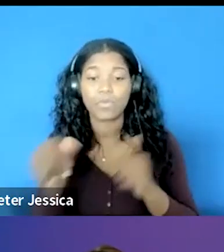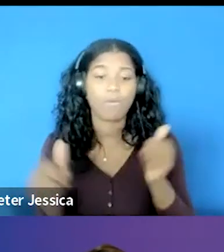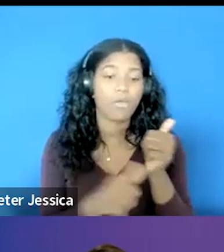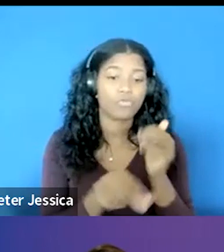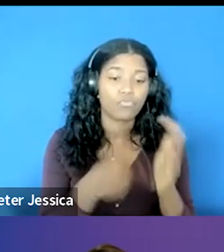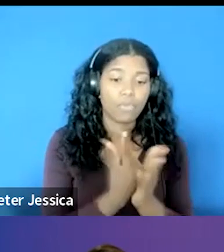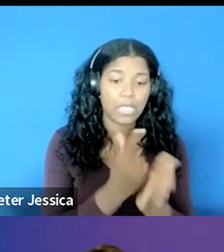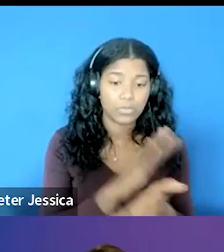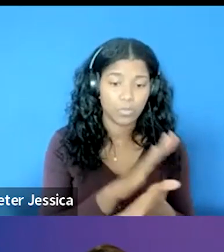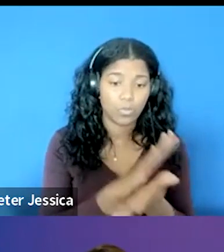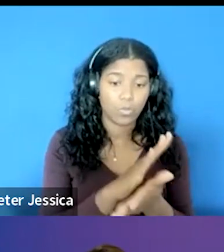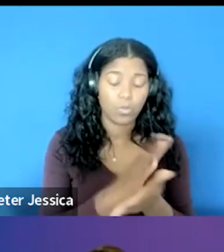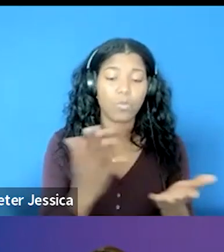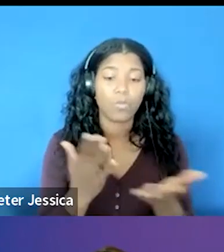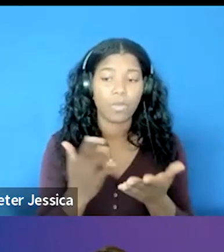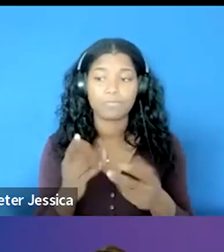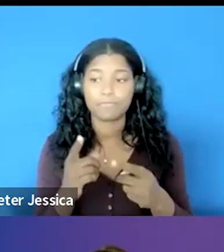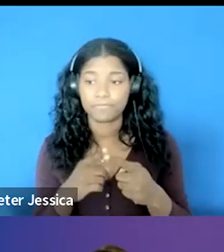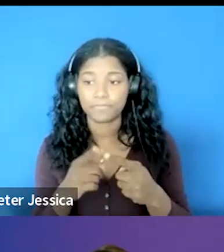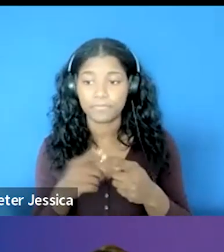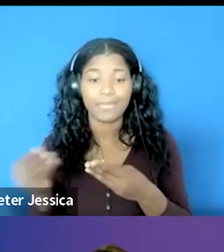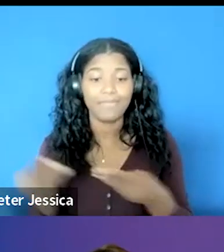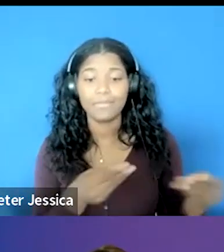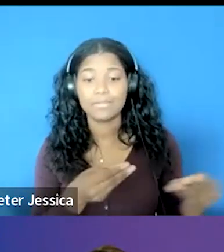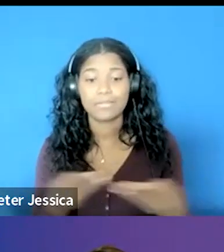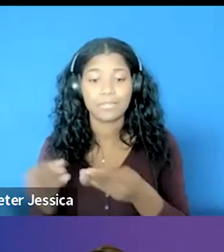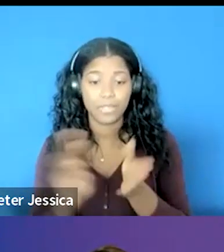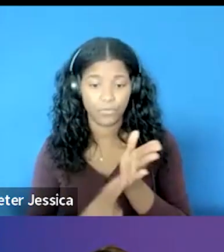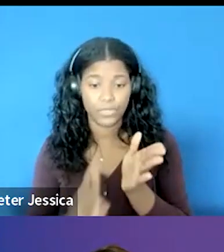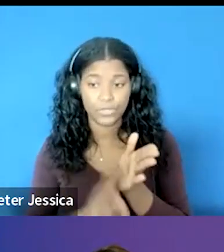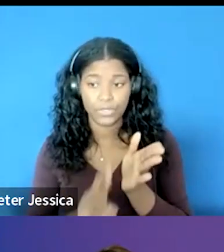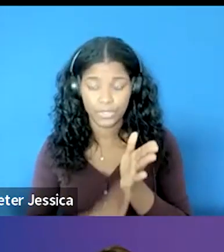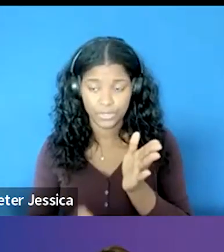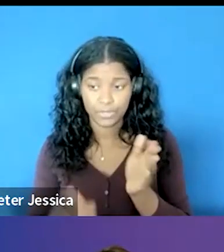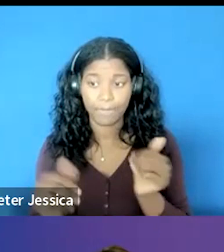are the facilitating researchers primarily undergraduate institution.